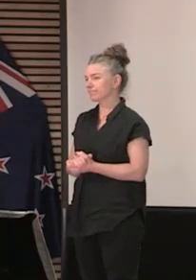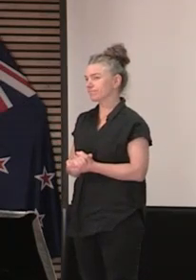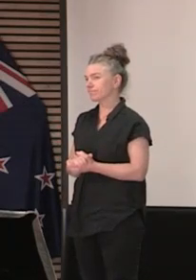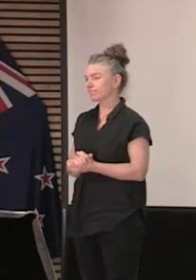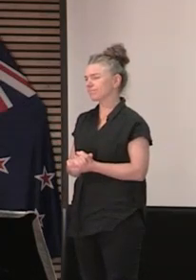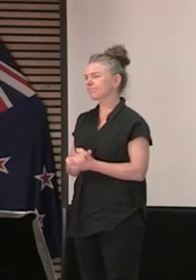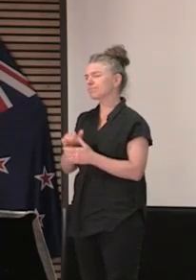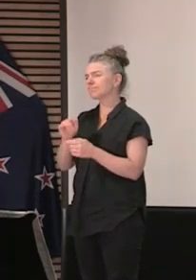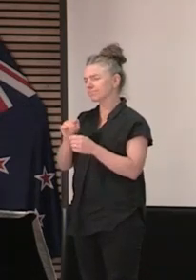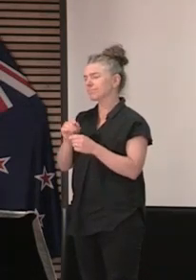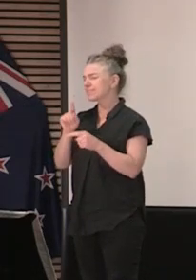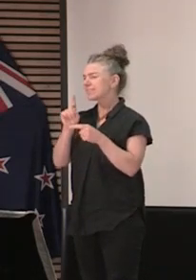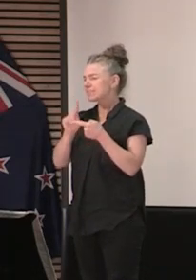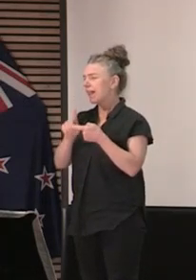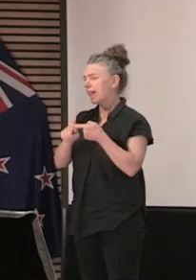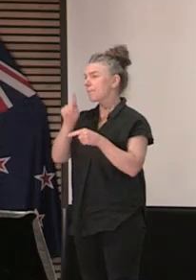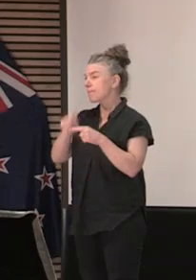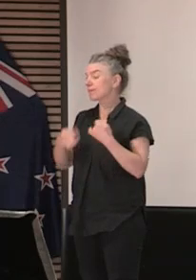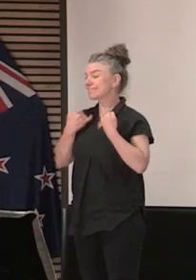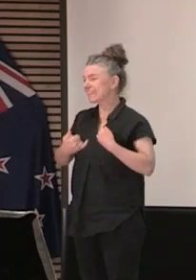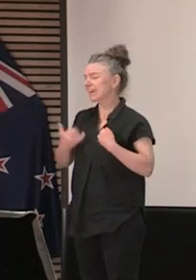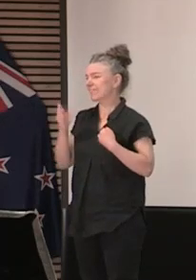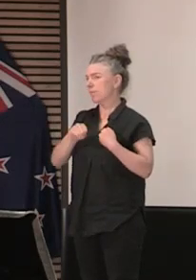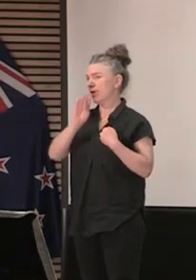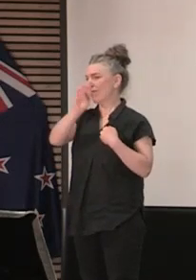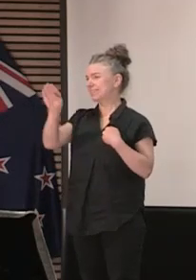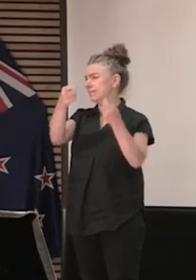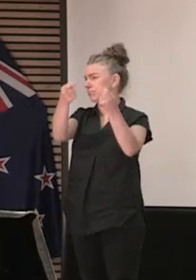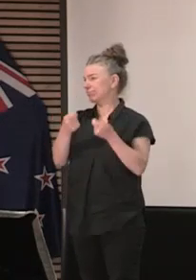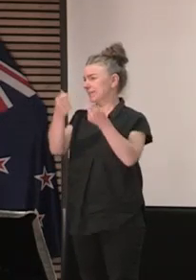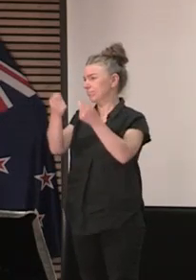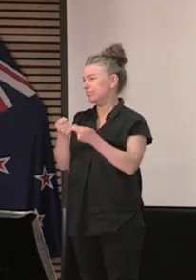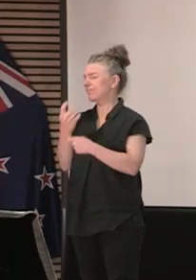strong link to overseas. . travel. 41% of cases - that. continues to decline.